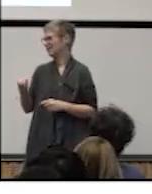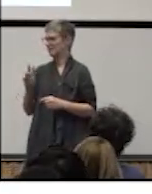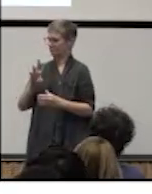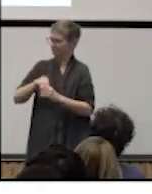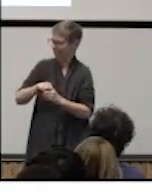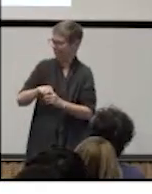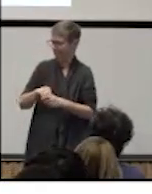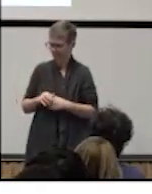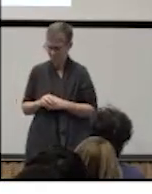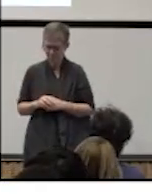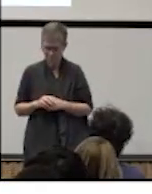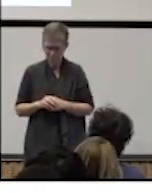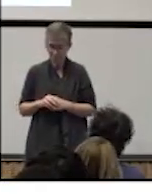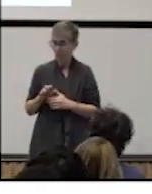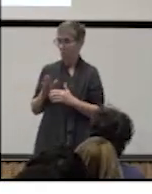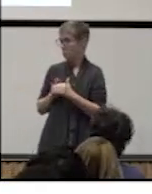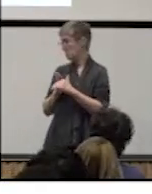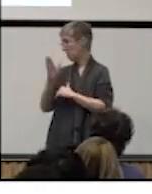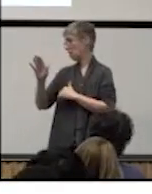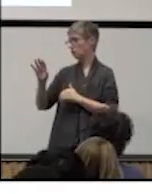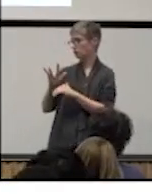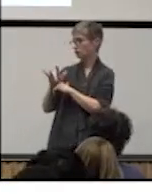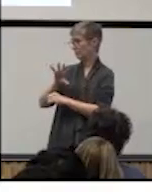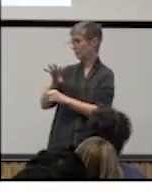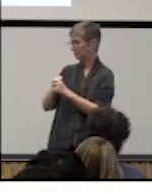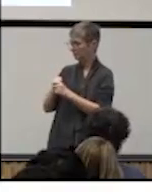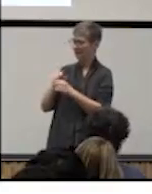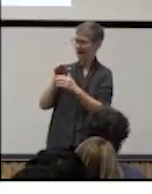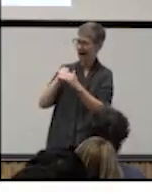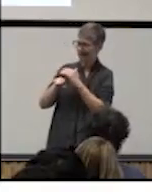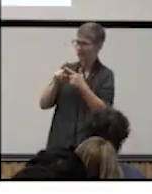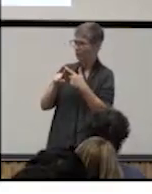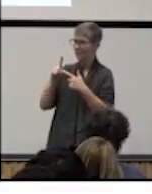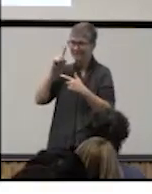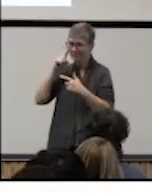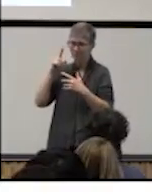Beyond early intervention, access to hearing health care and improve developmental outcomes